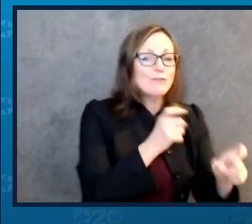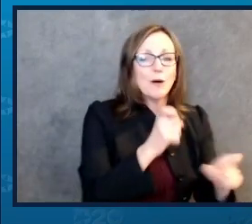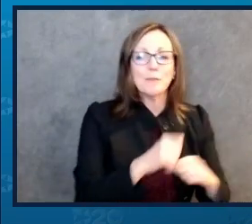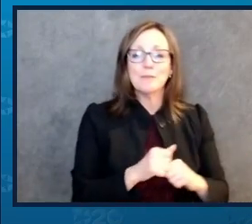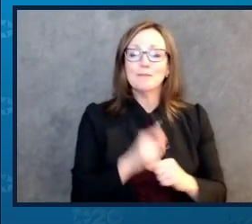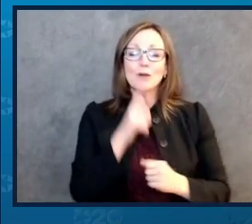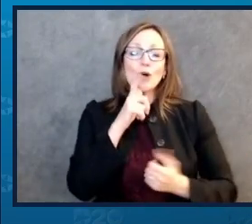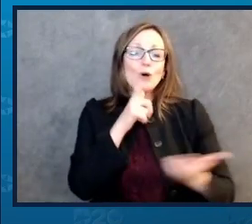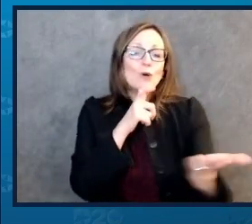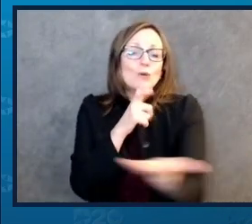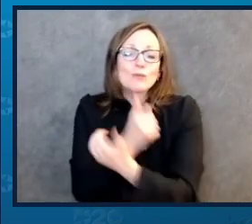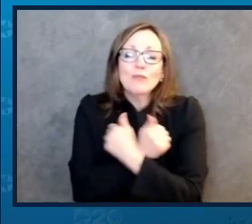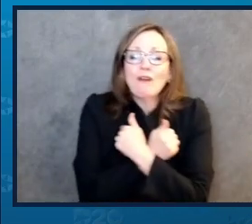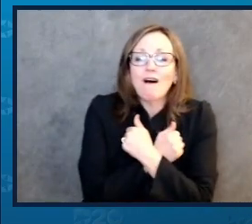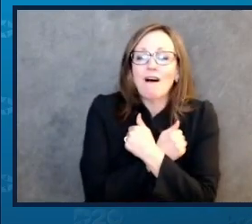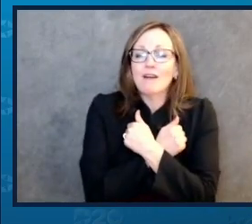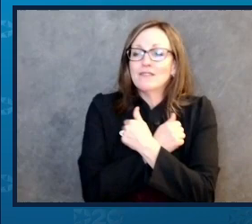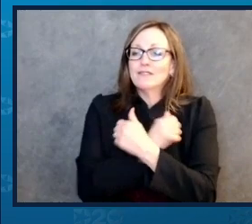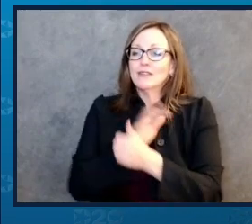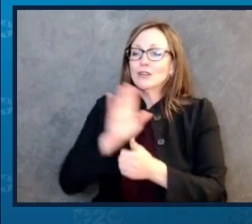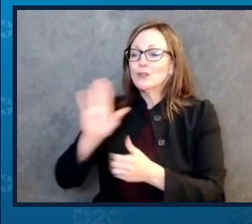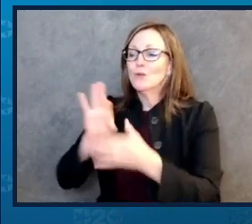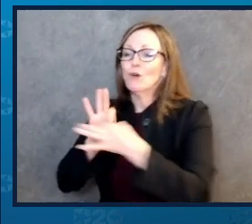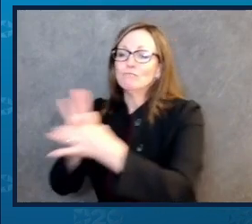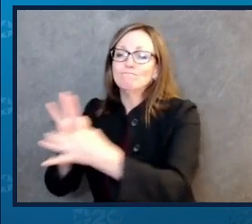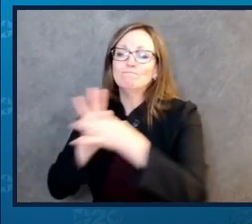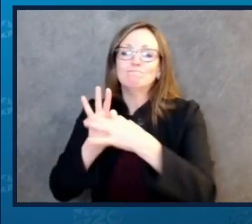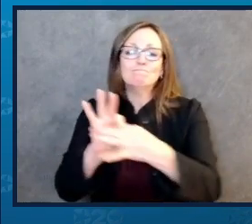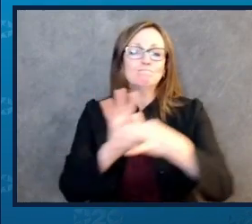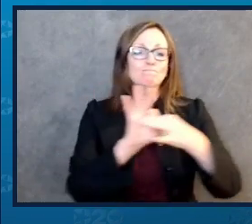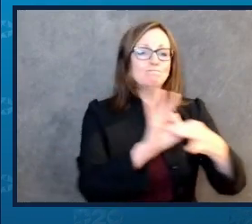LOVE. A COUNTRY WHERE WE MAY NOT AGREE